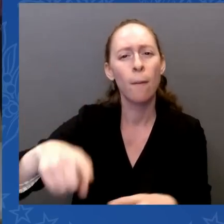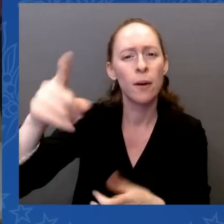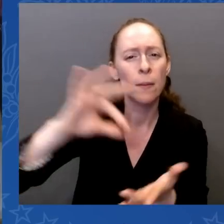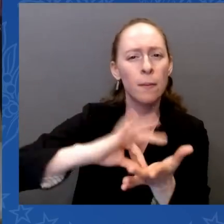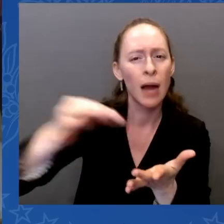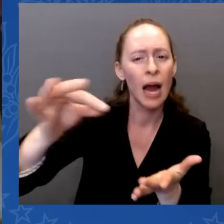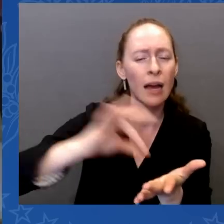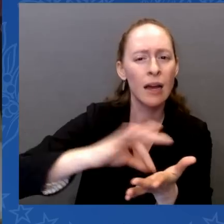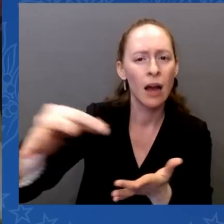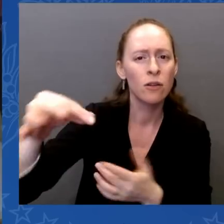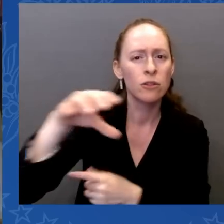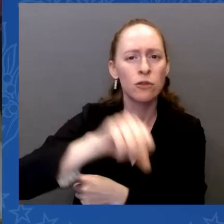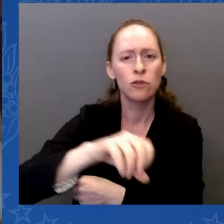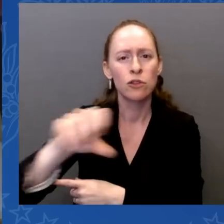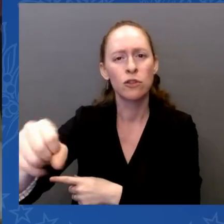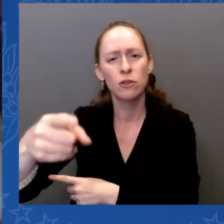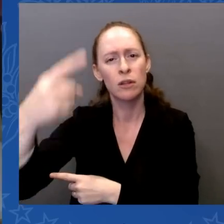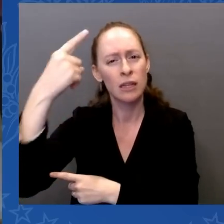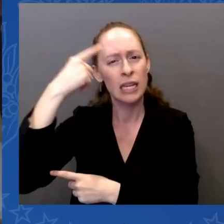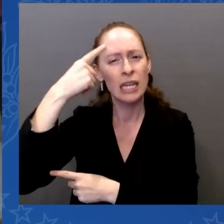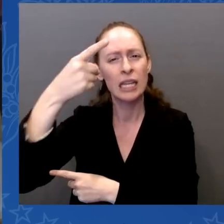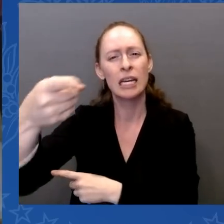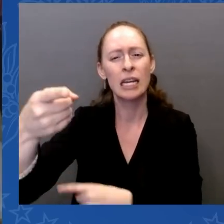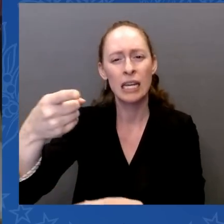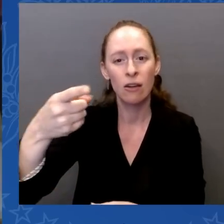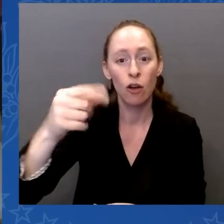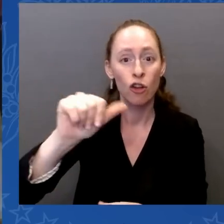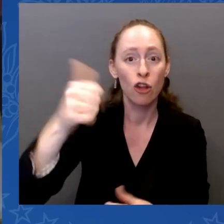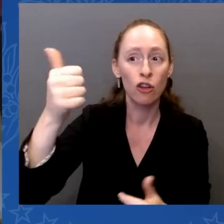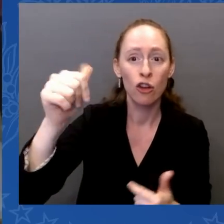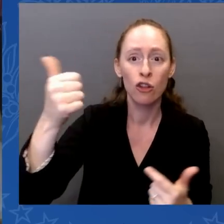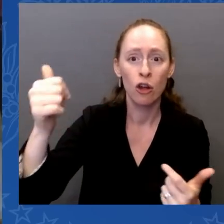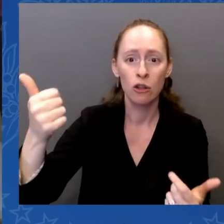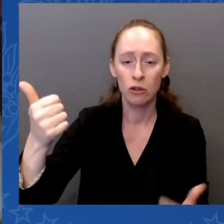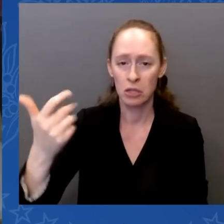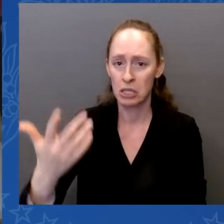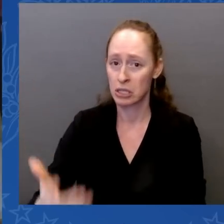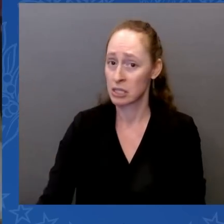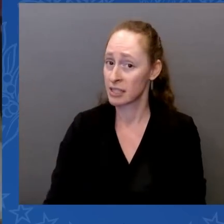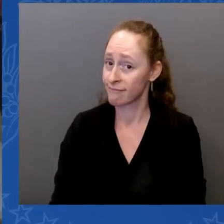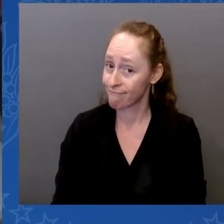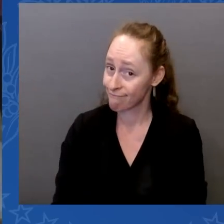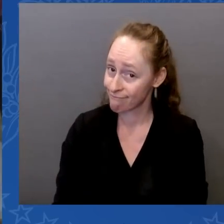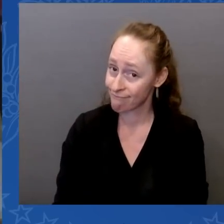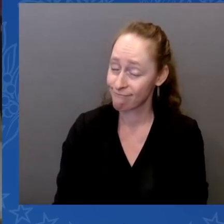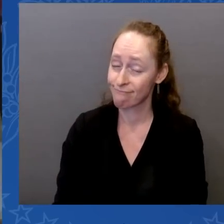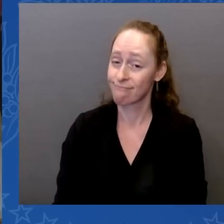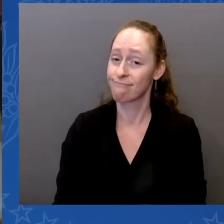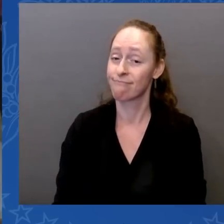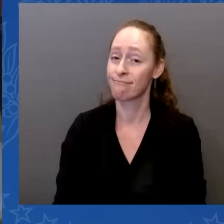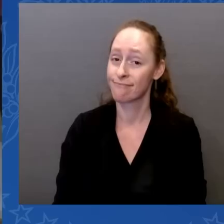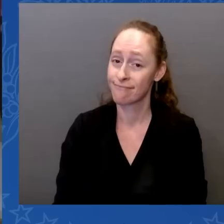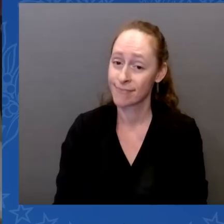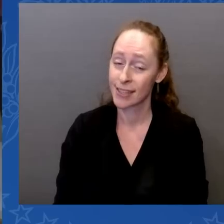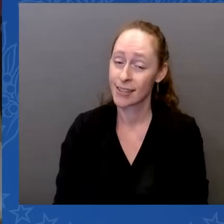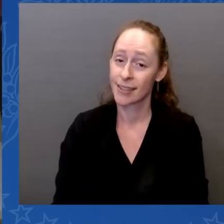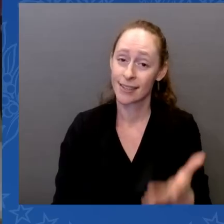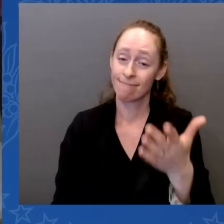Folks, you know, the senator in charge of reelecting the United States senators -- Senator Scott --